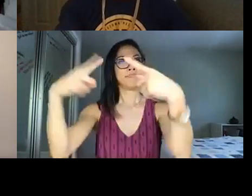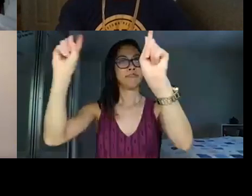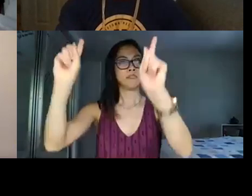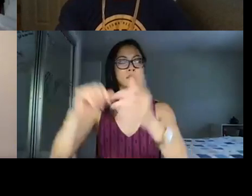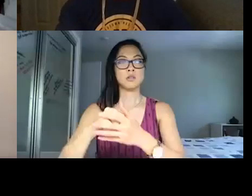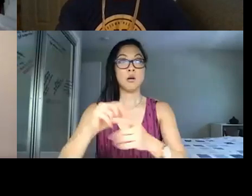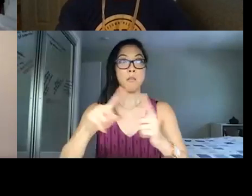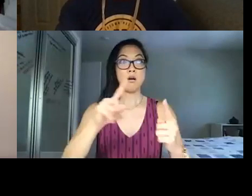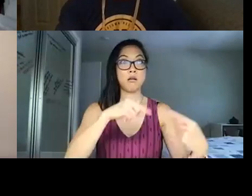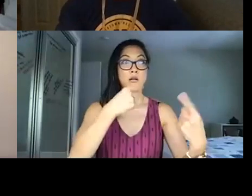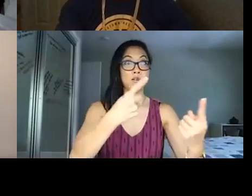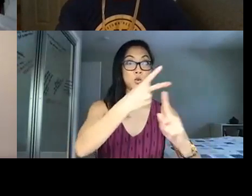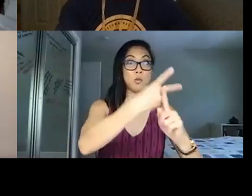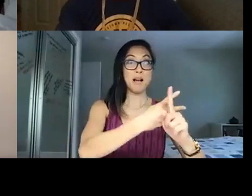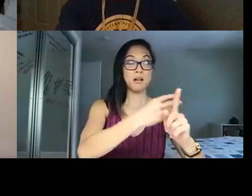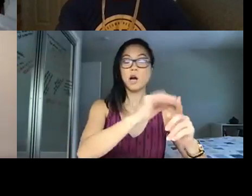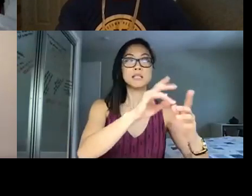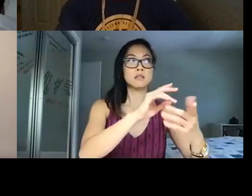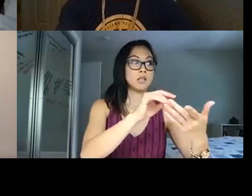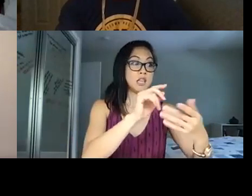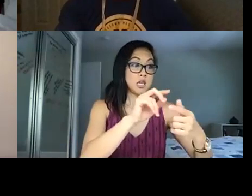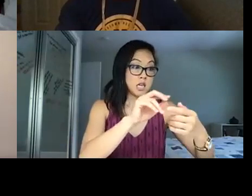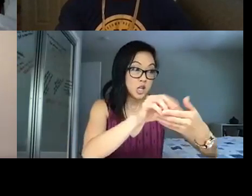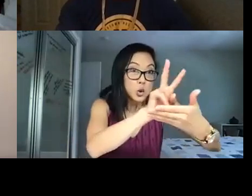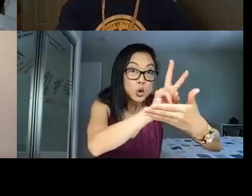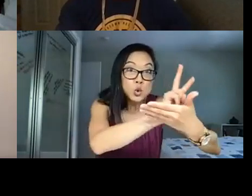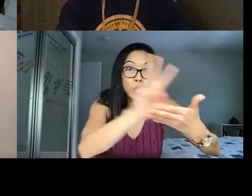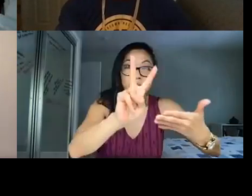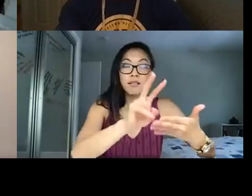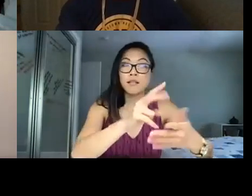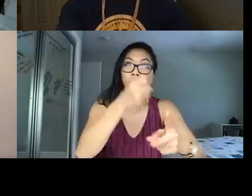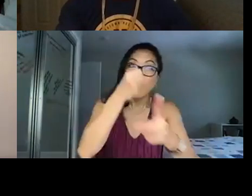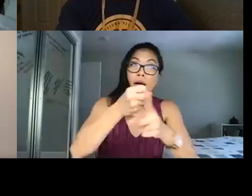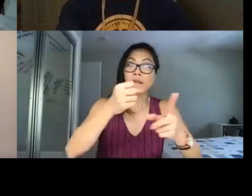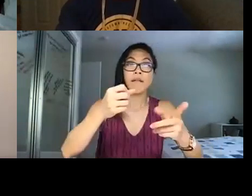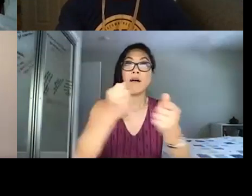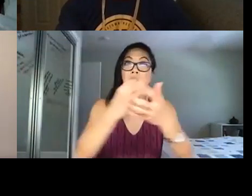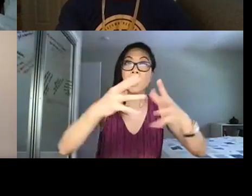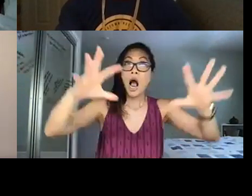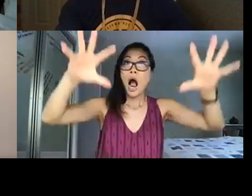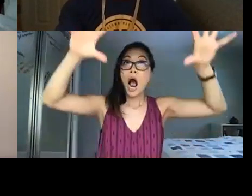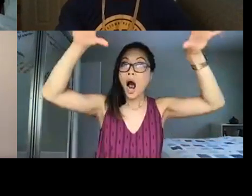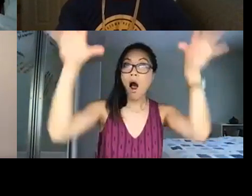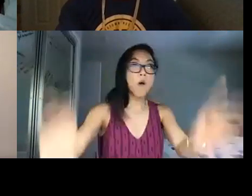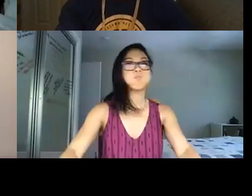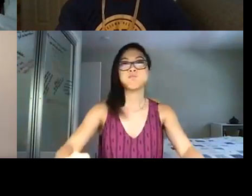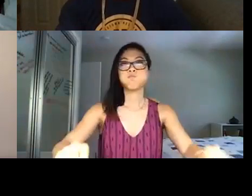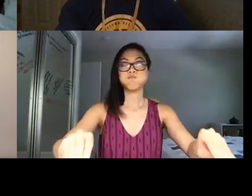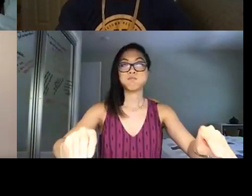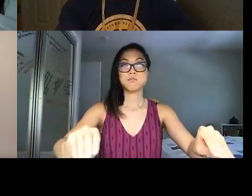two weeks, which is insane, right? The entire thing collapsed in a 14 day period basically.